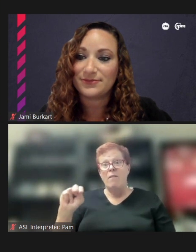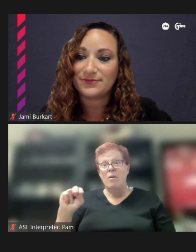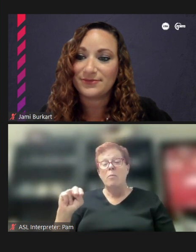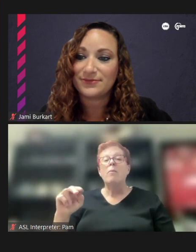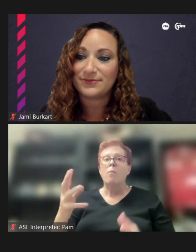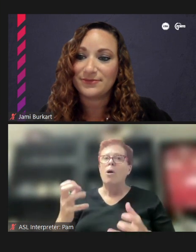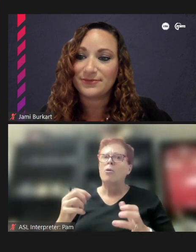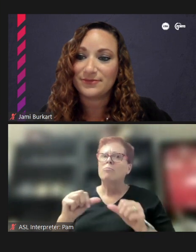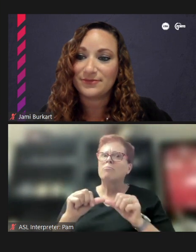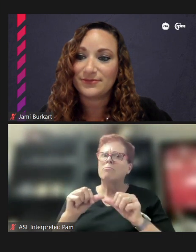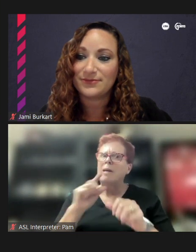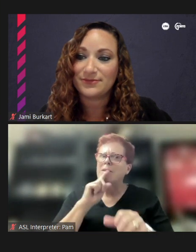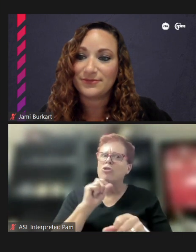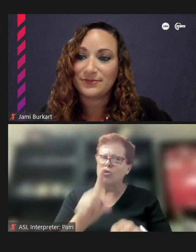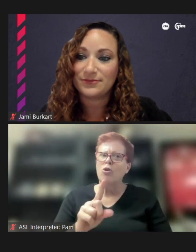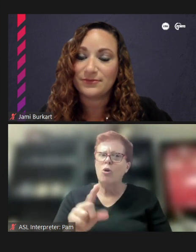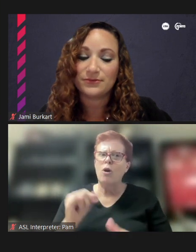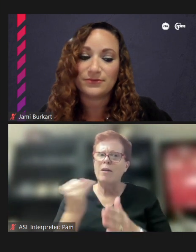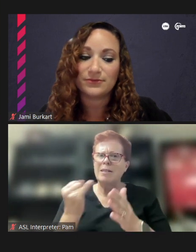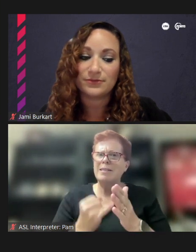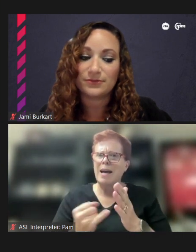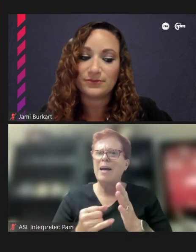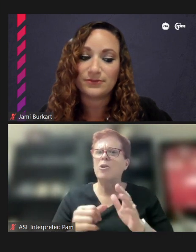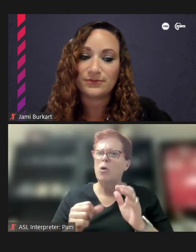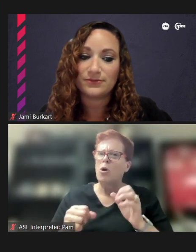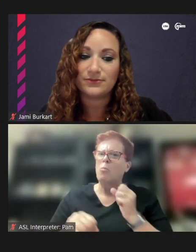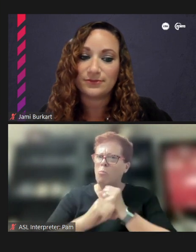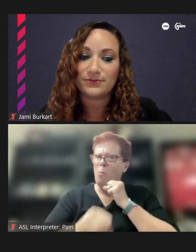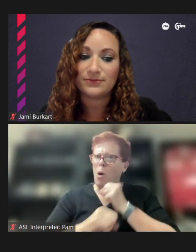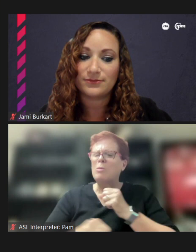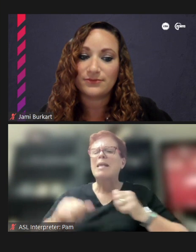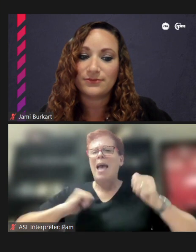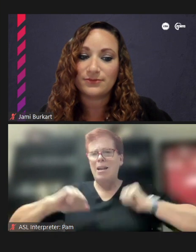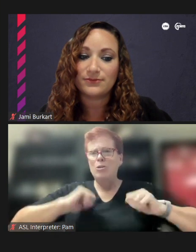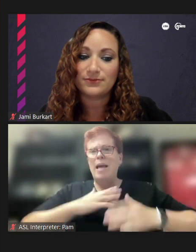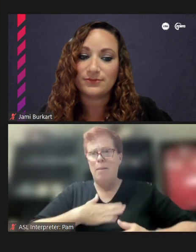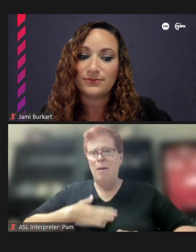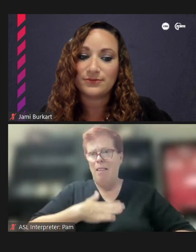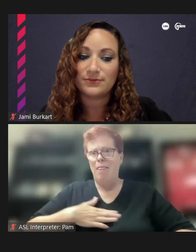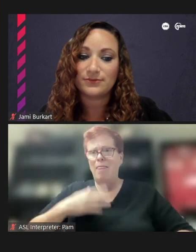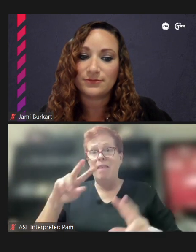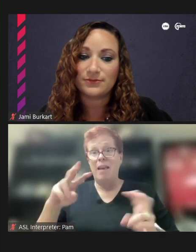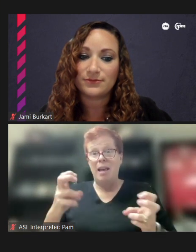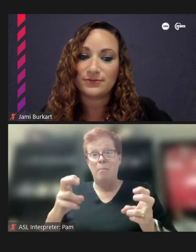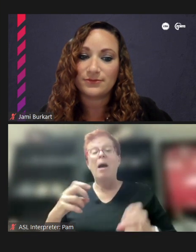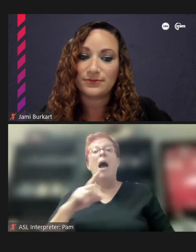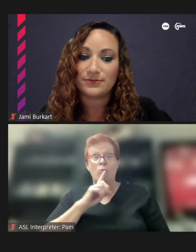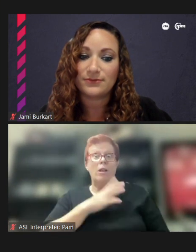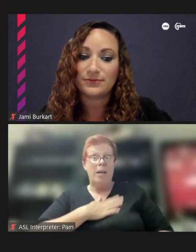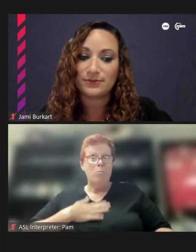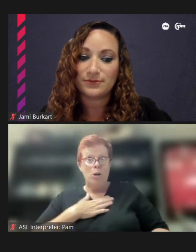design strongly promotes the entertainment theme, so I really appreciate all of Norma's